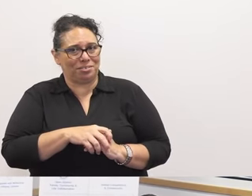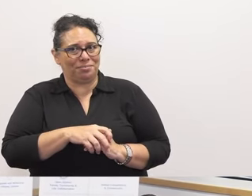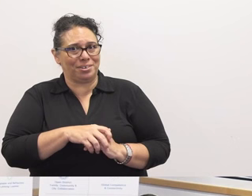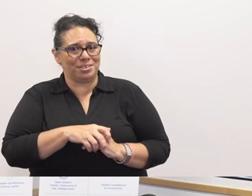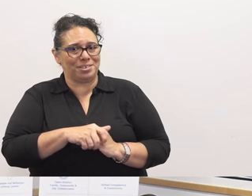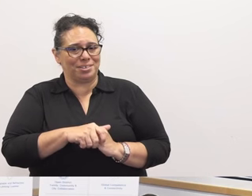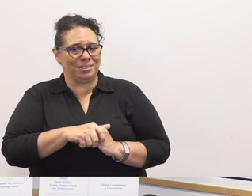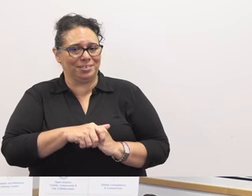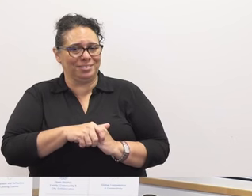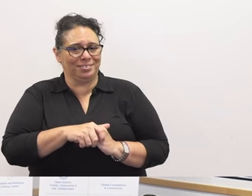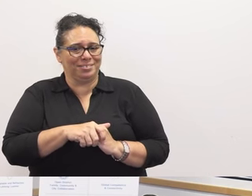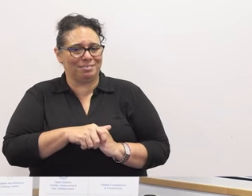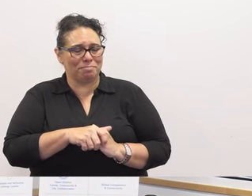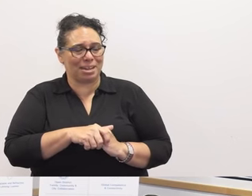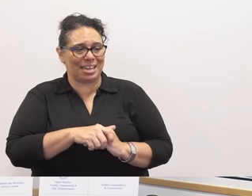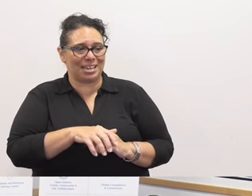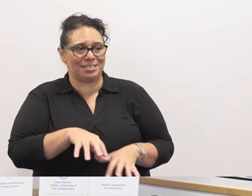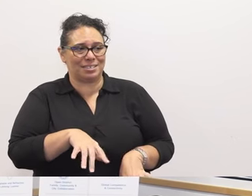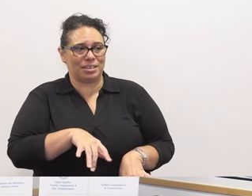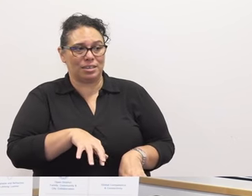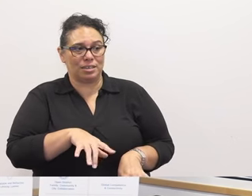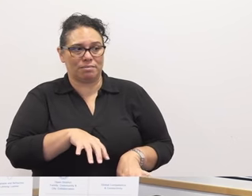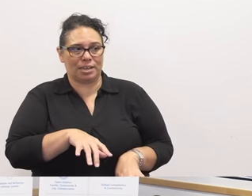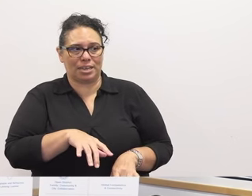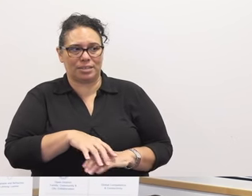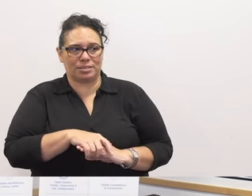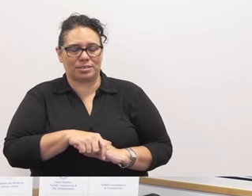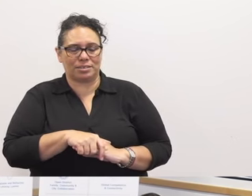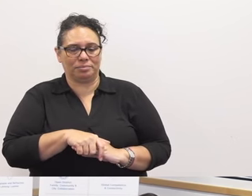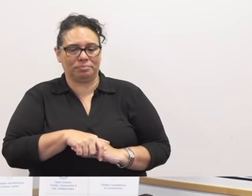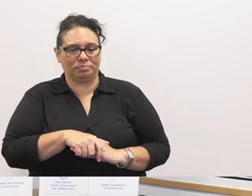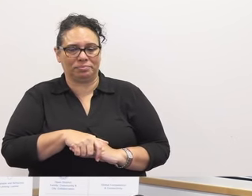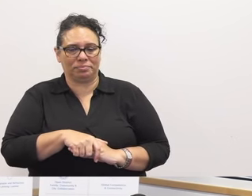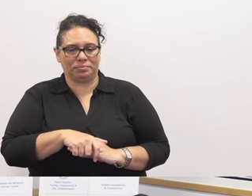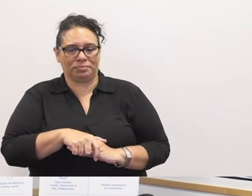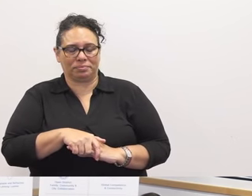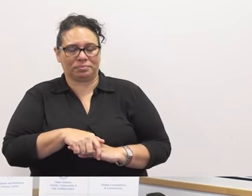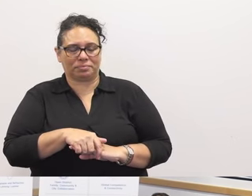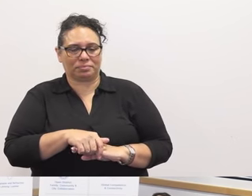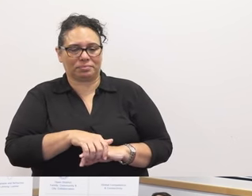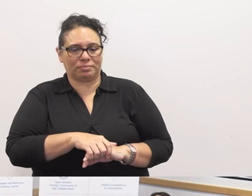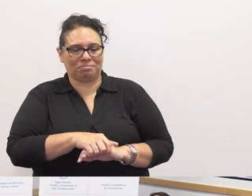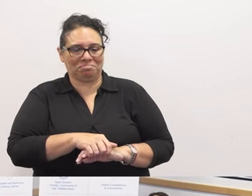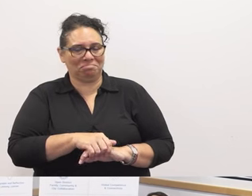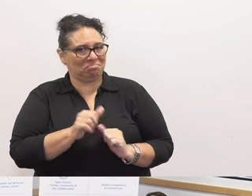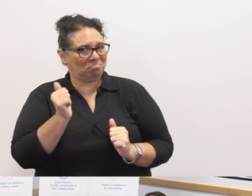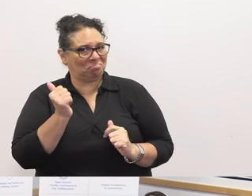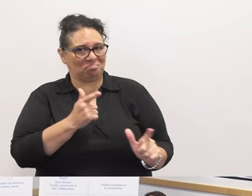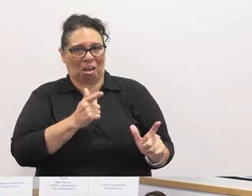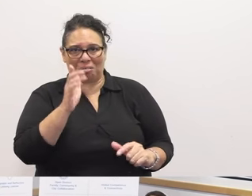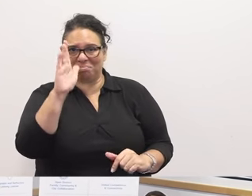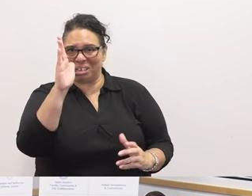Mr. Miller. [Erik Miller] Yeah, well first off, I know that all the presenters have pretty much left except for our folks at Lincoln.